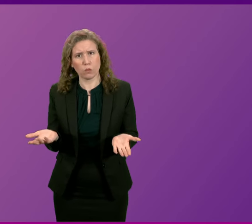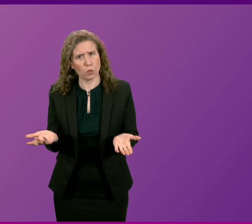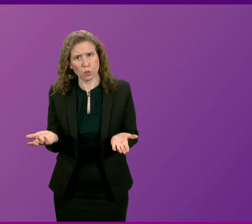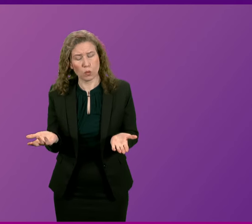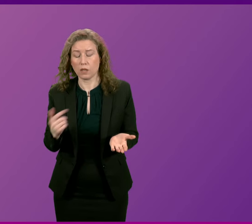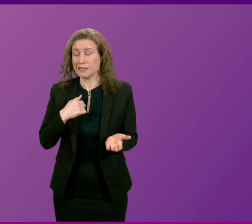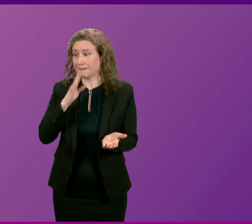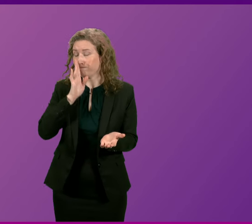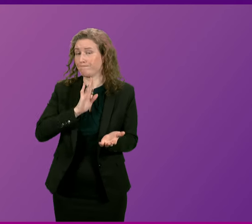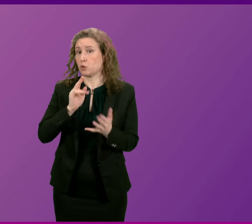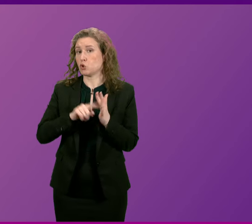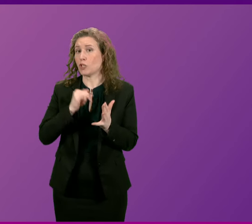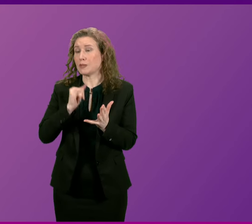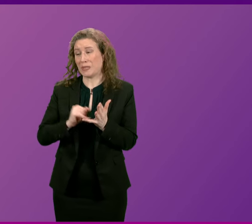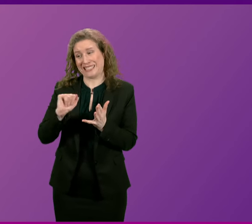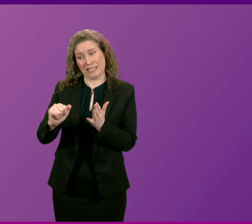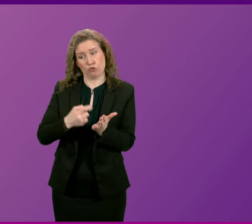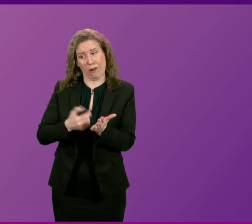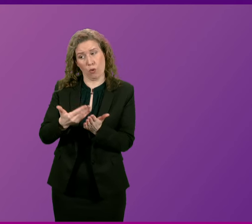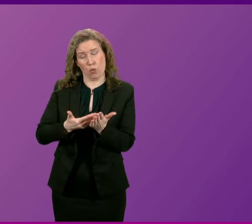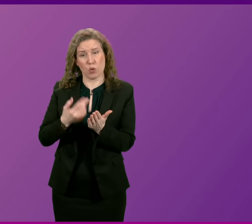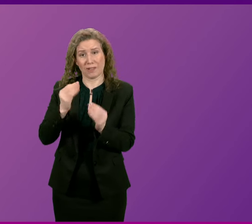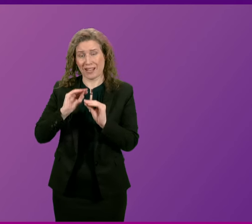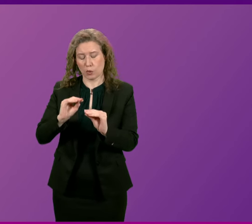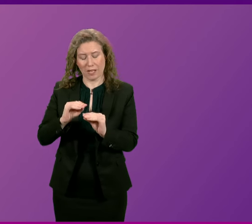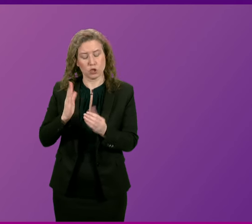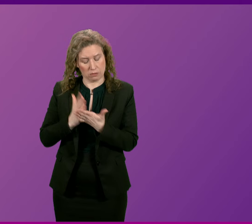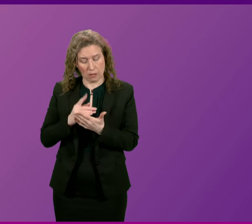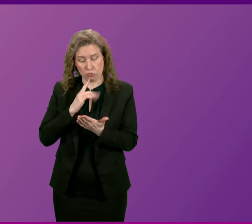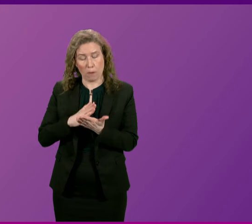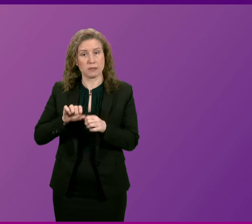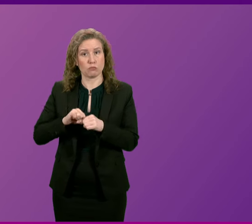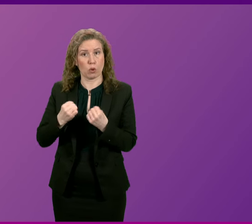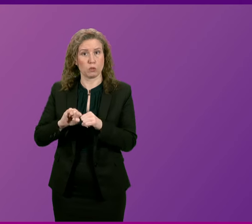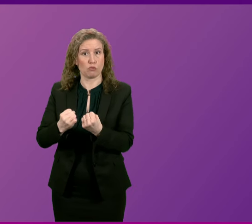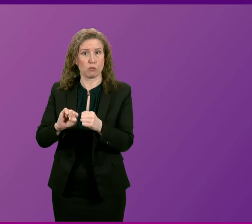Sadly, John Swinney’s record in education is one of broken promises: he introduced